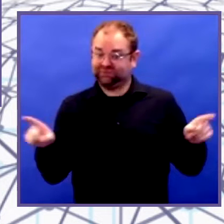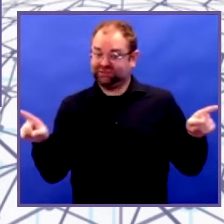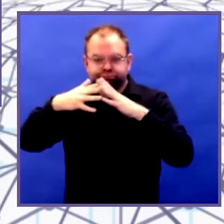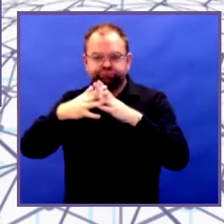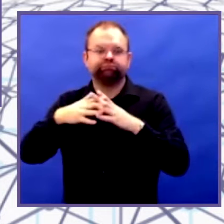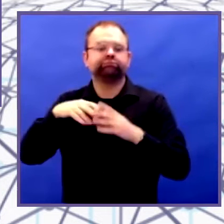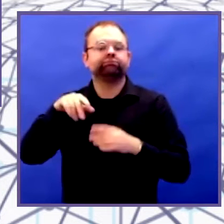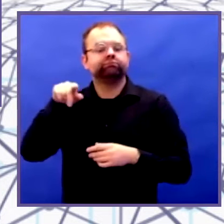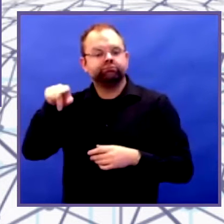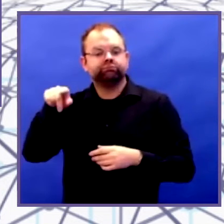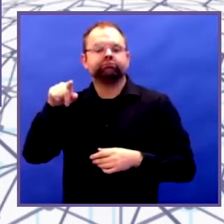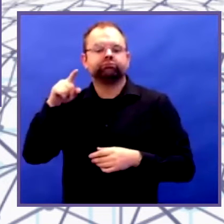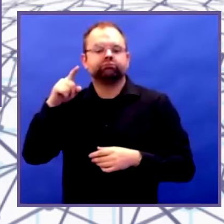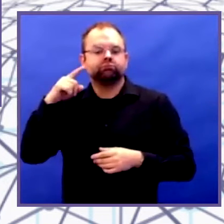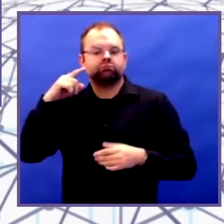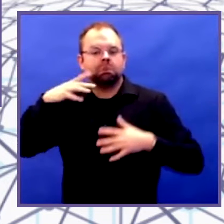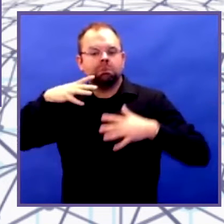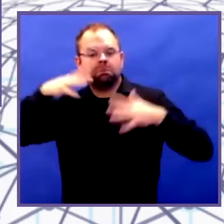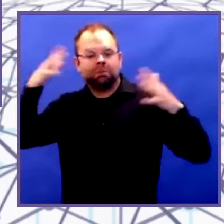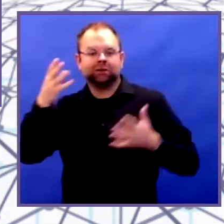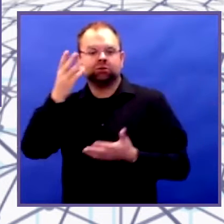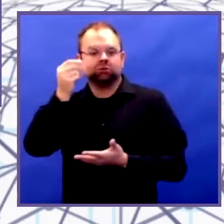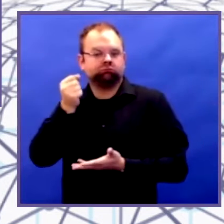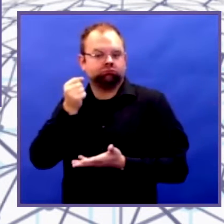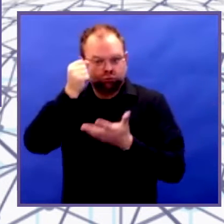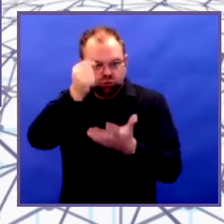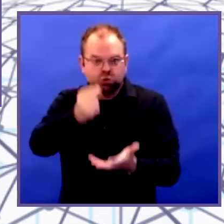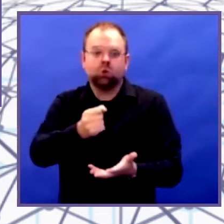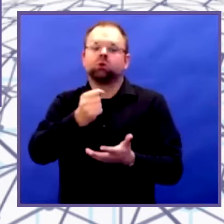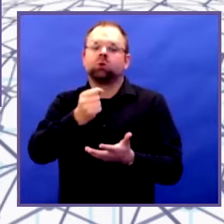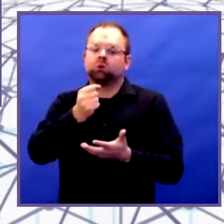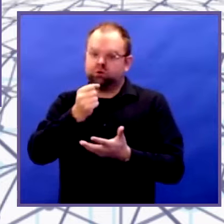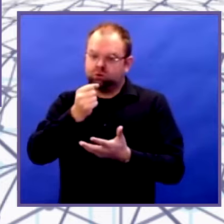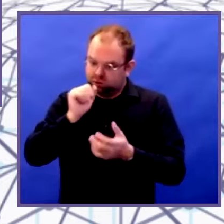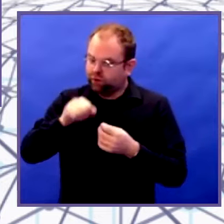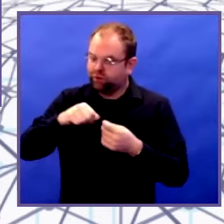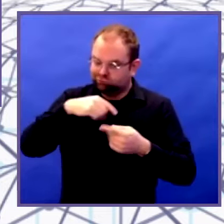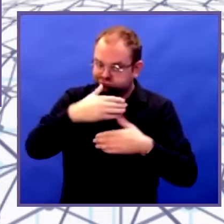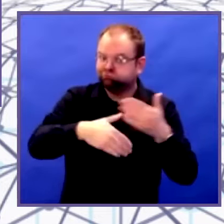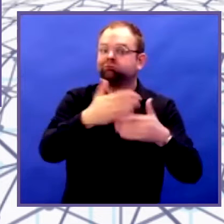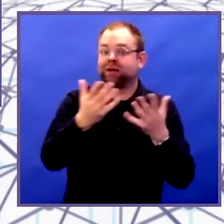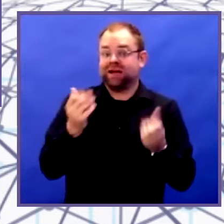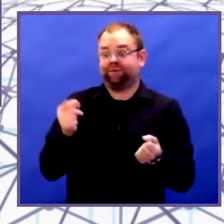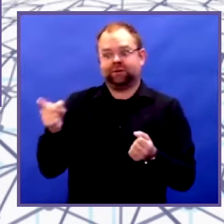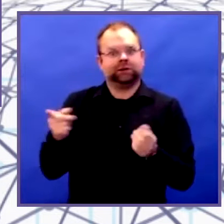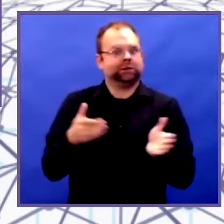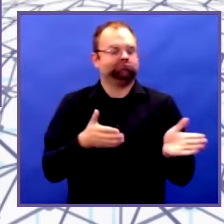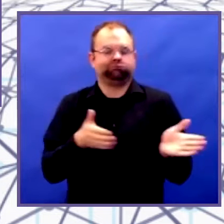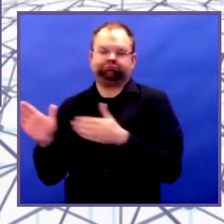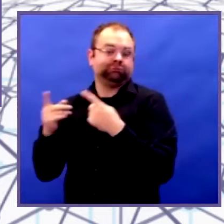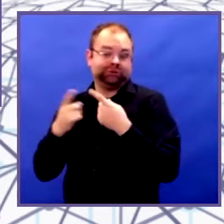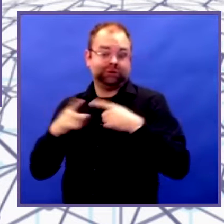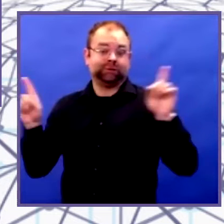of significant big donor funding in this sector, is an example of this shift and recognition.